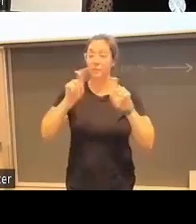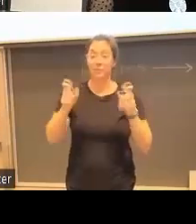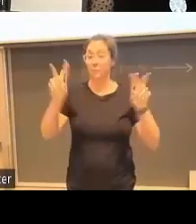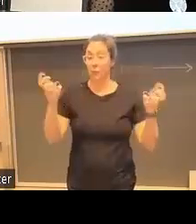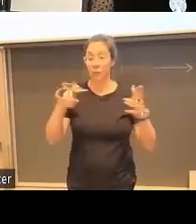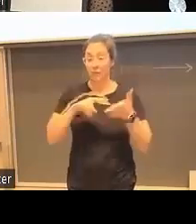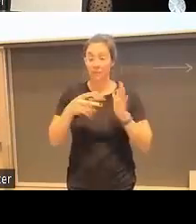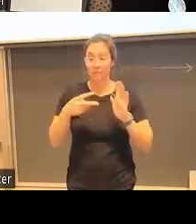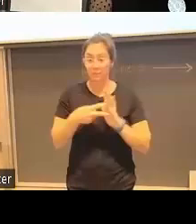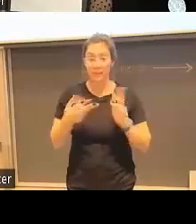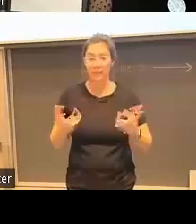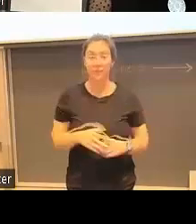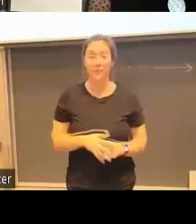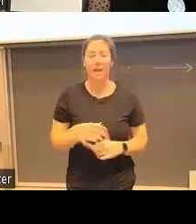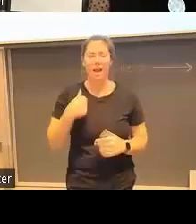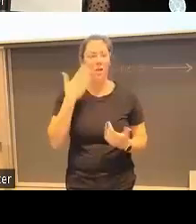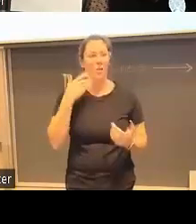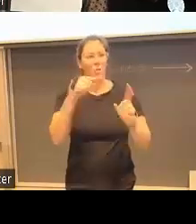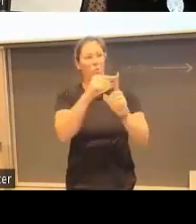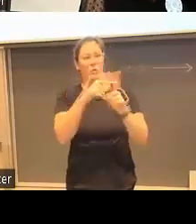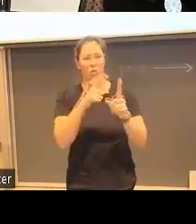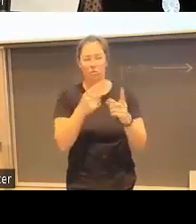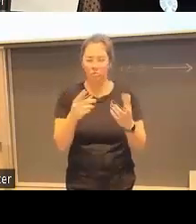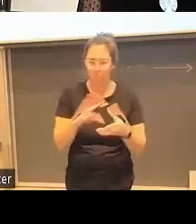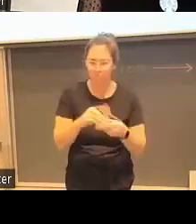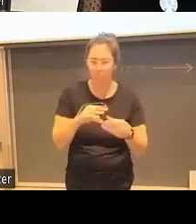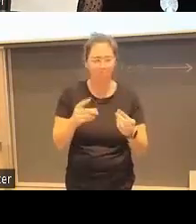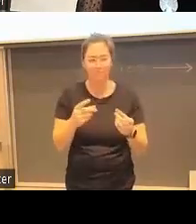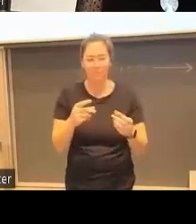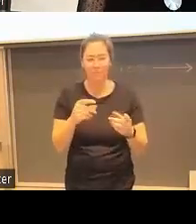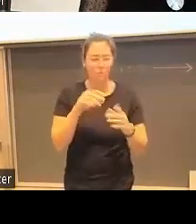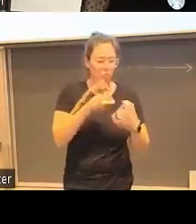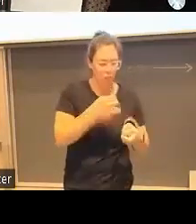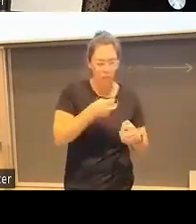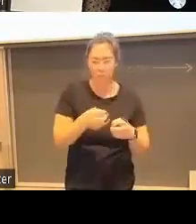words the problem or the solution thank you for highlighting both our embedded coaches have a